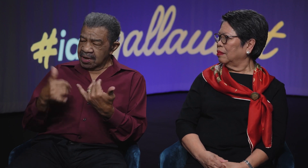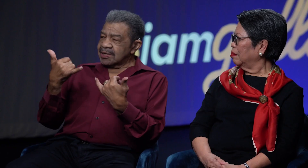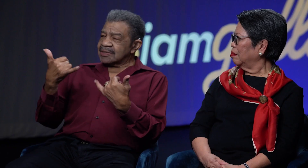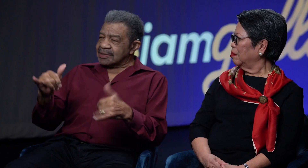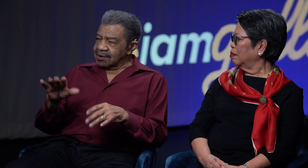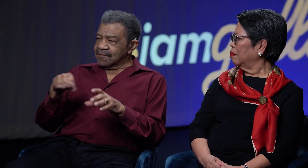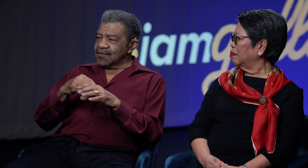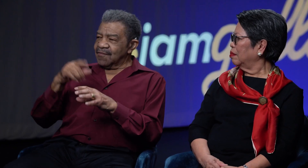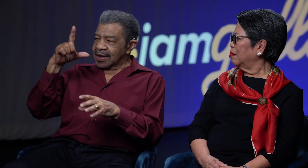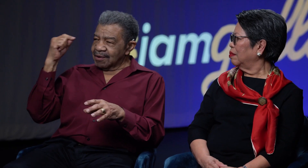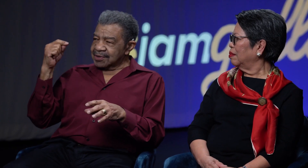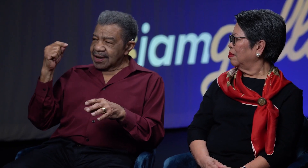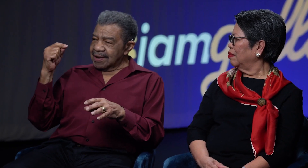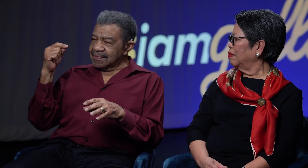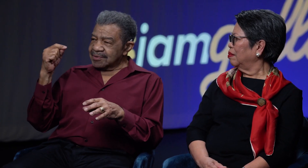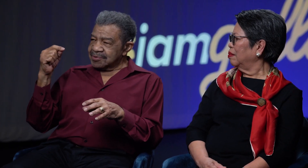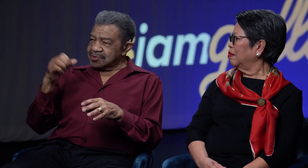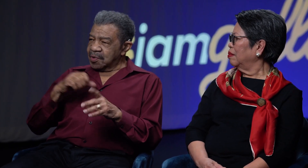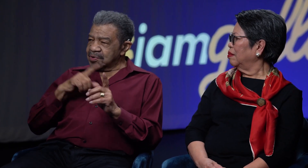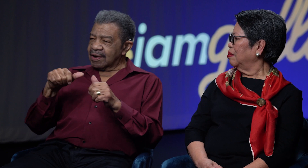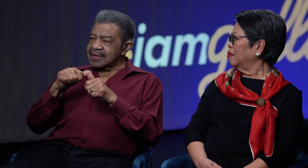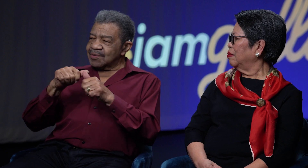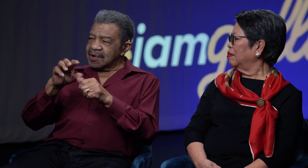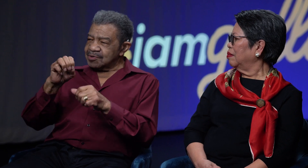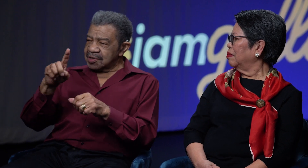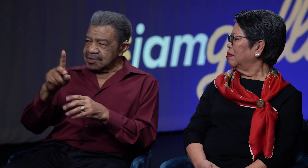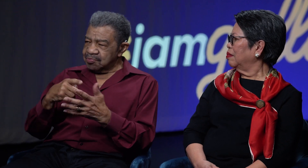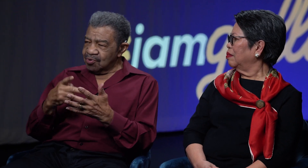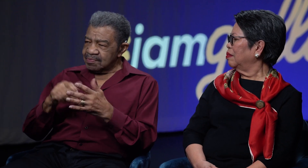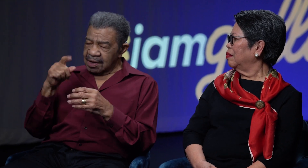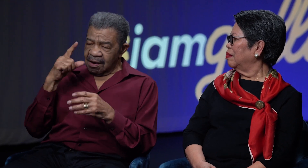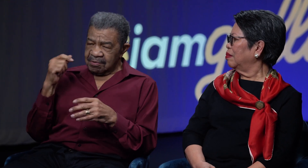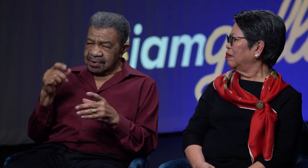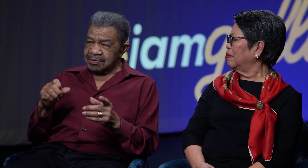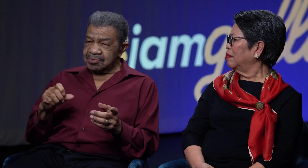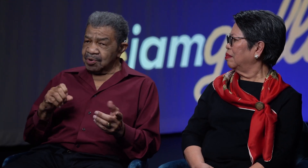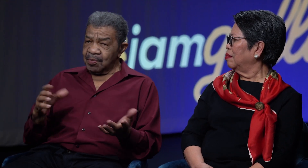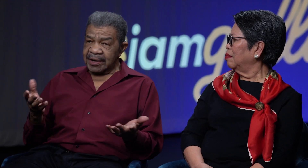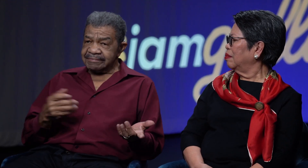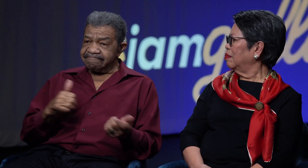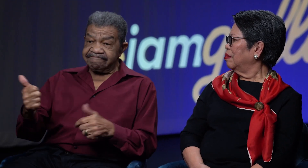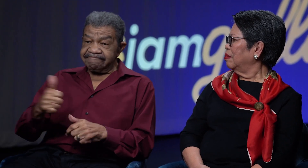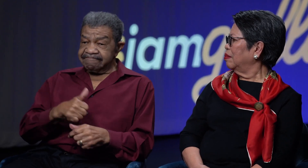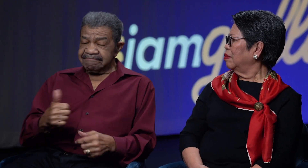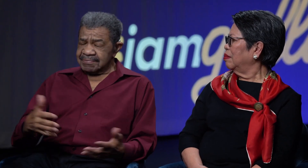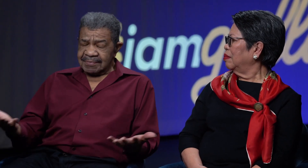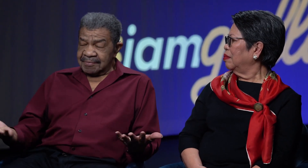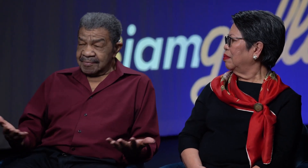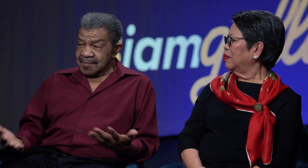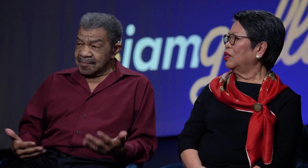I was still involved with Gallaudet. I went to the continuing education program at Gallaudet so I just kept coming around.